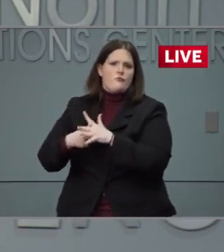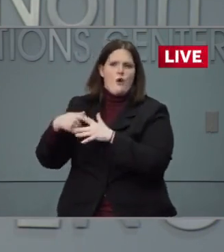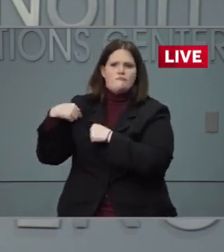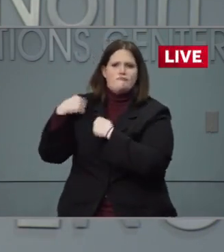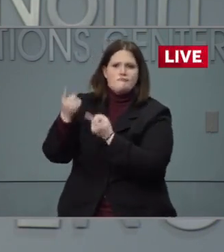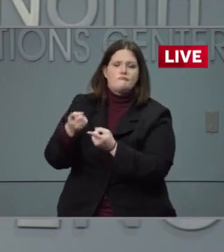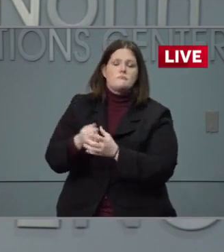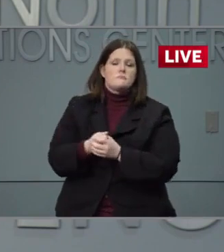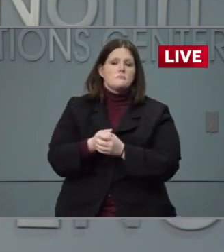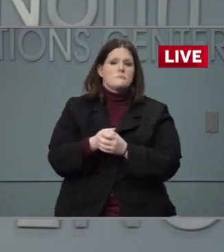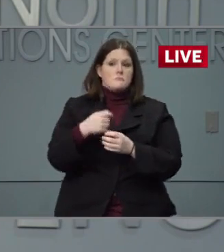THEIR SUPPLY OUT EFFICIENTLY.